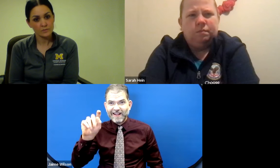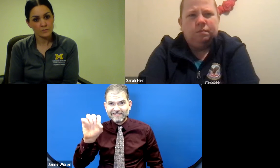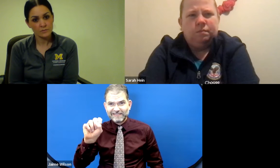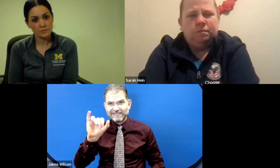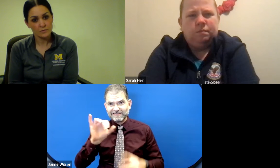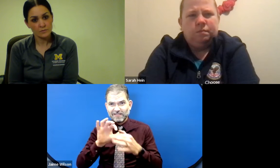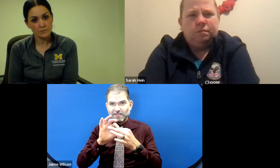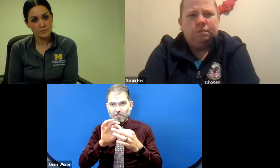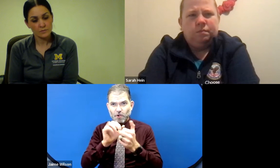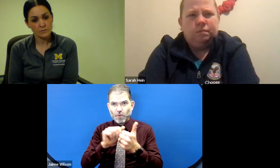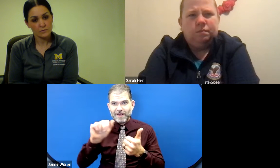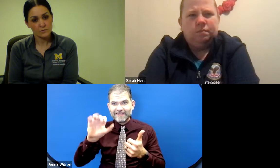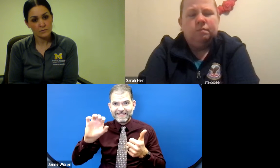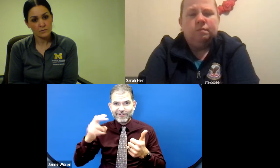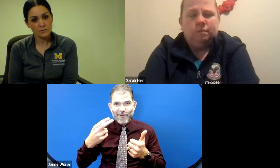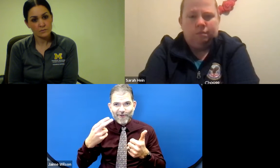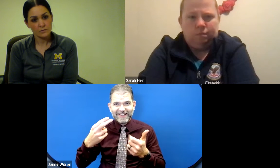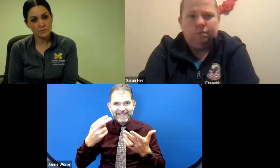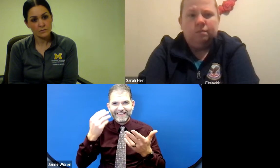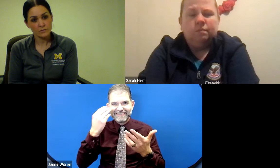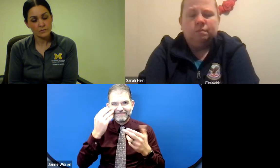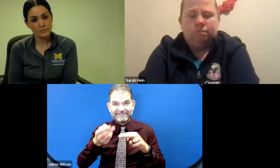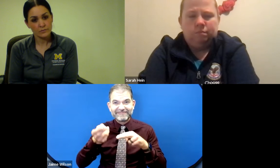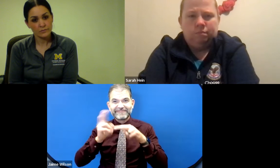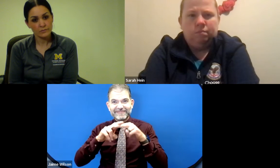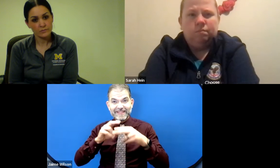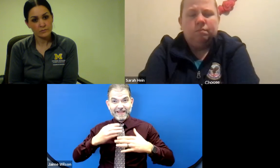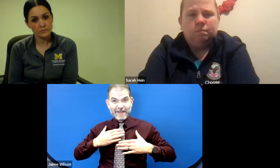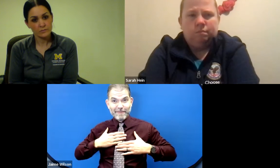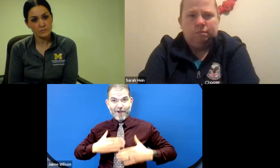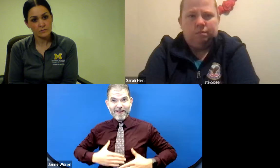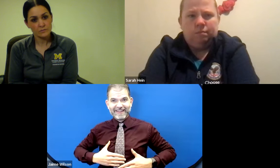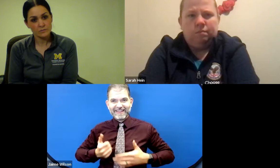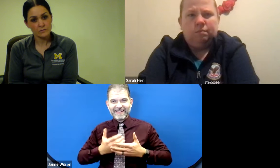ASL Interpreter: There are some side effects ASL Interpreter: related to the Ach class.